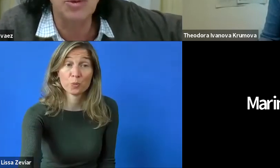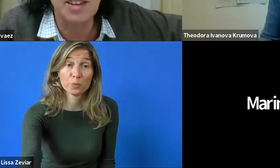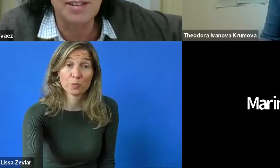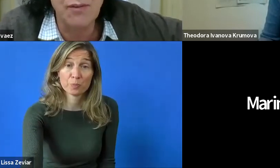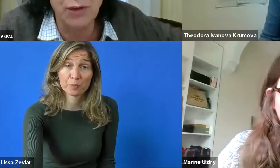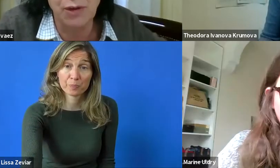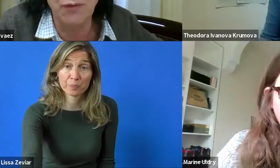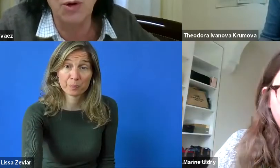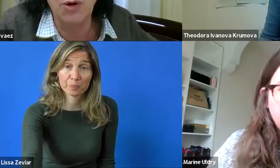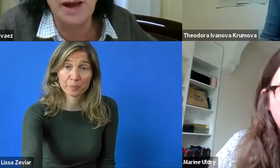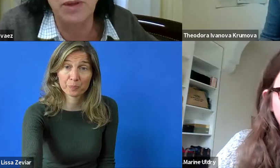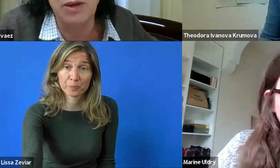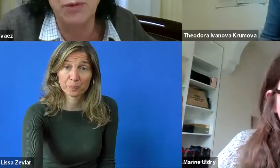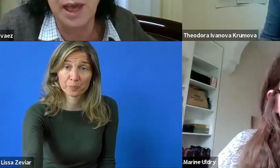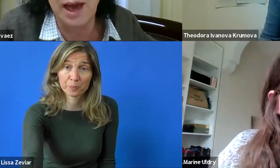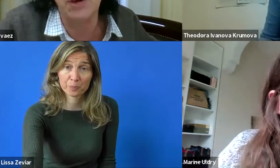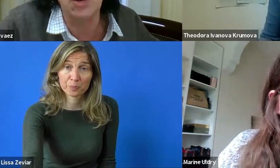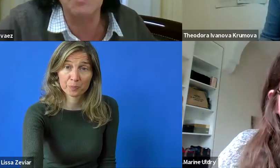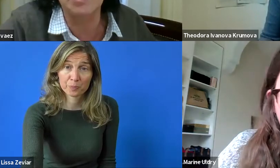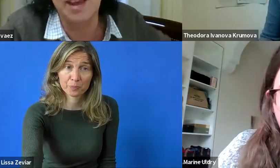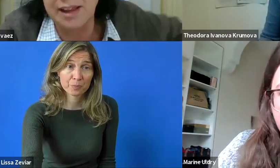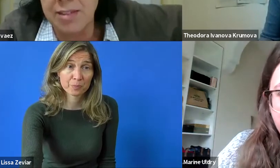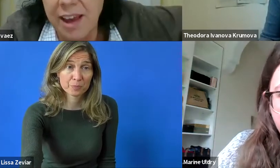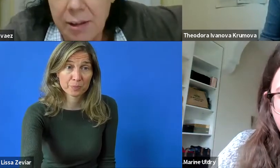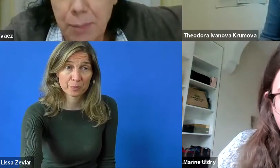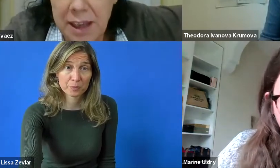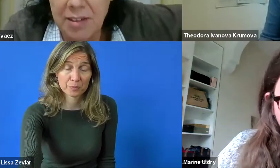who's asking for the floor and if we have comments in the chat?